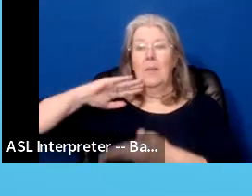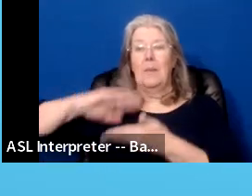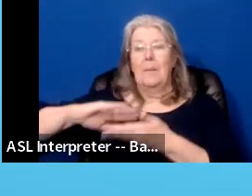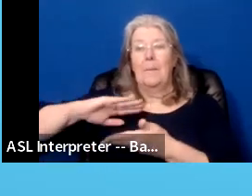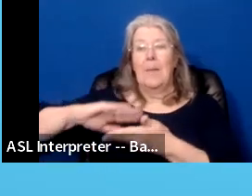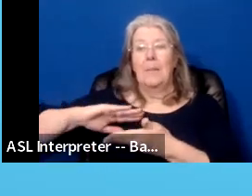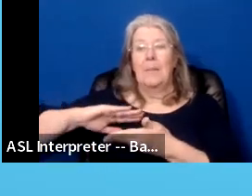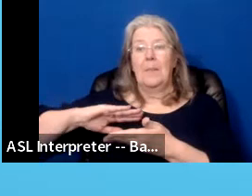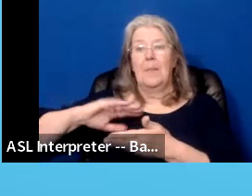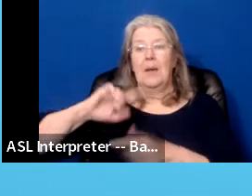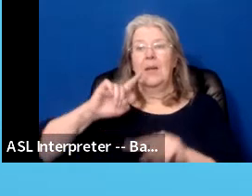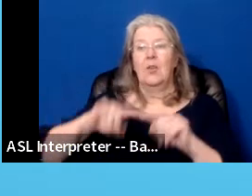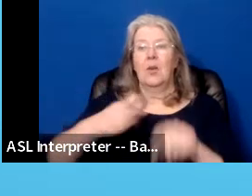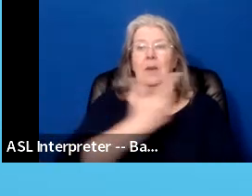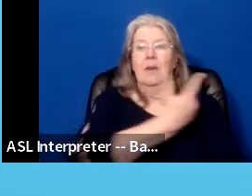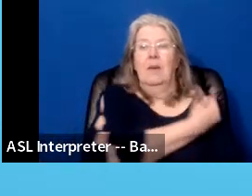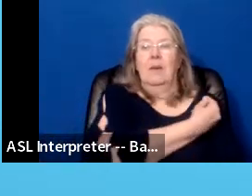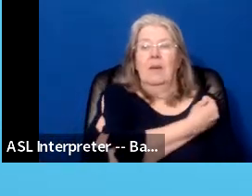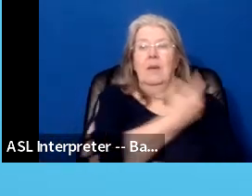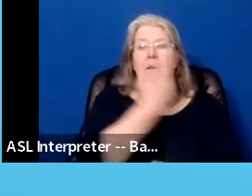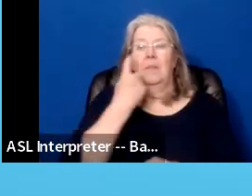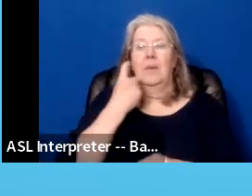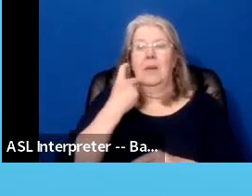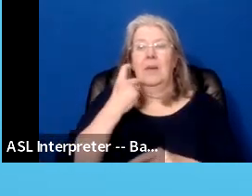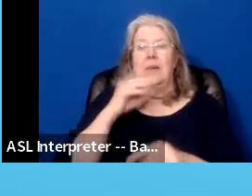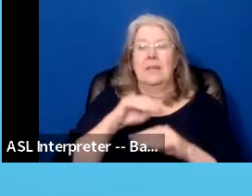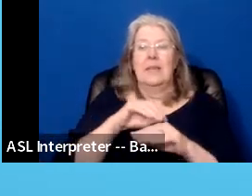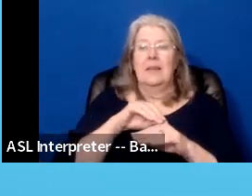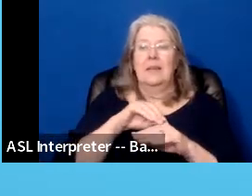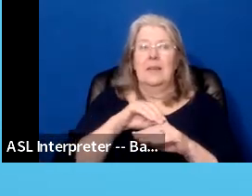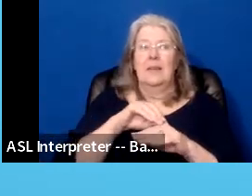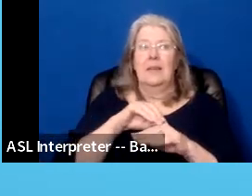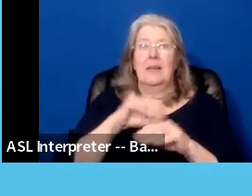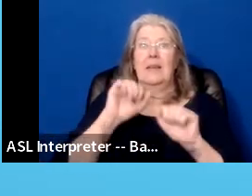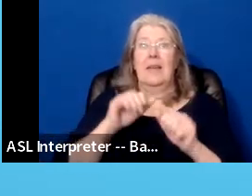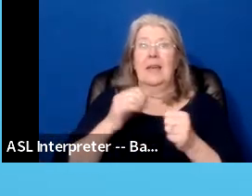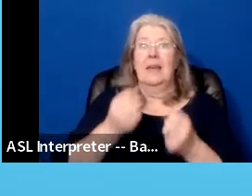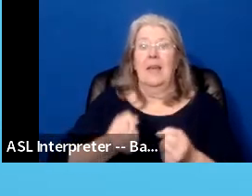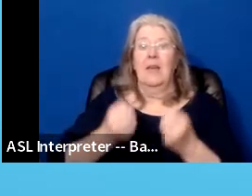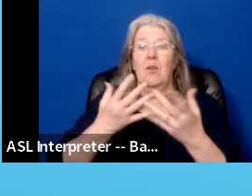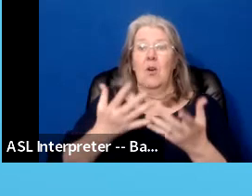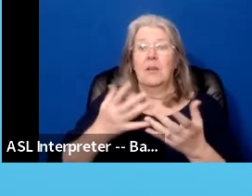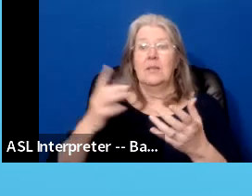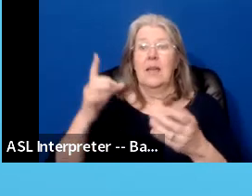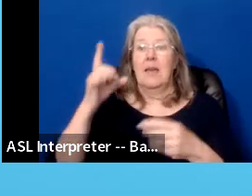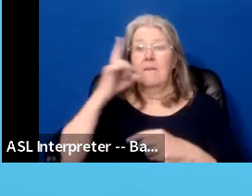take vaccines because it would have effect a false positive about the cancer?